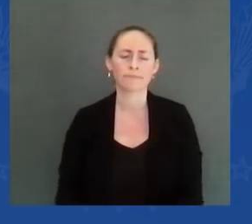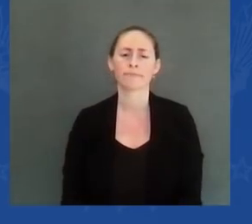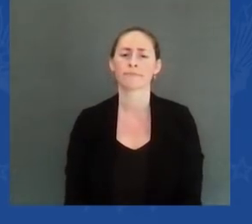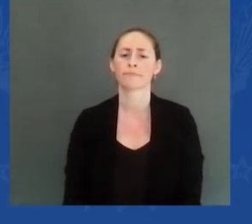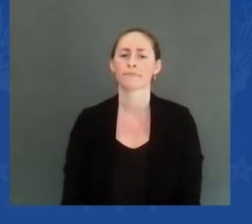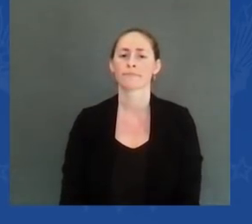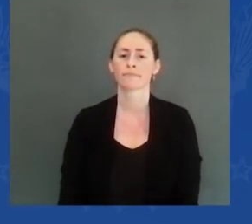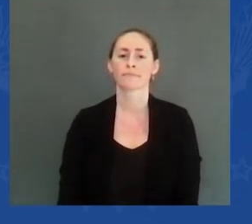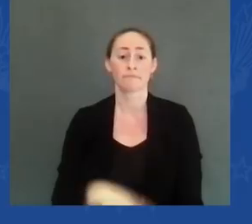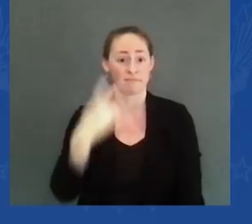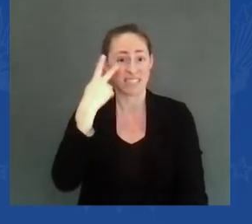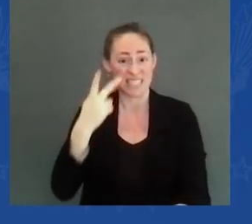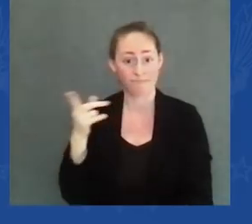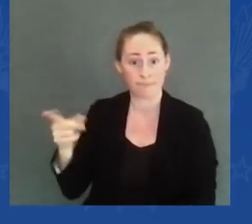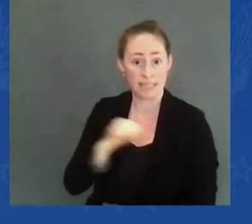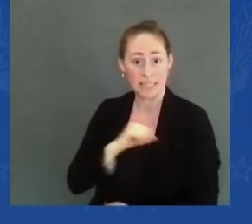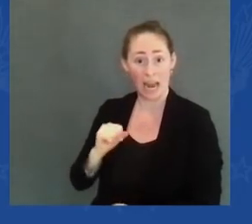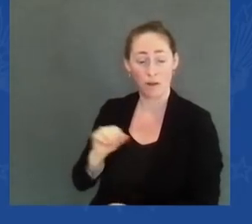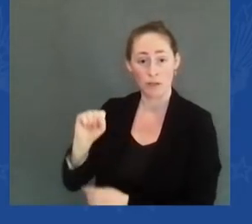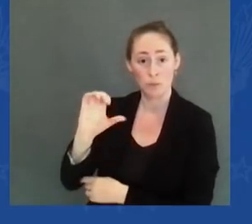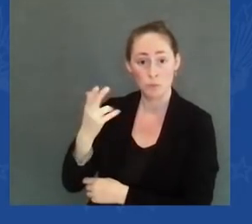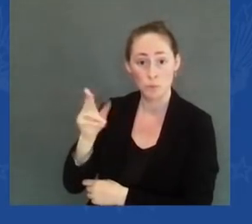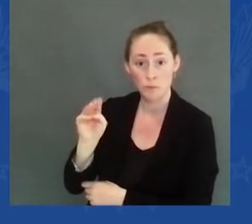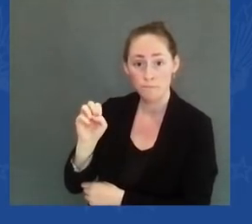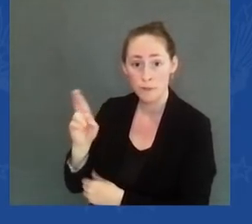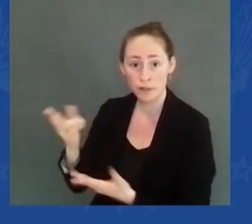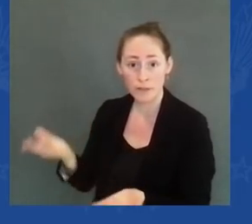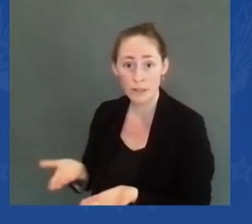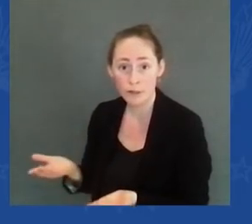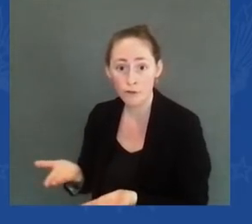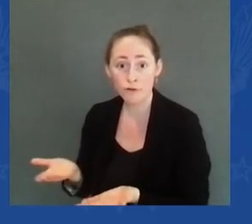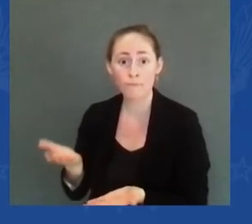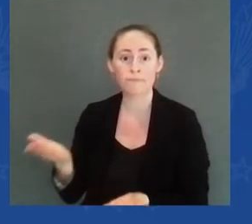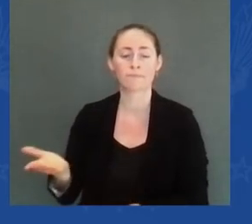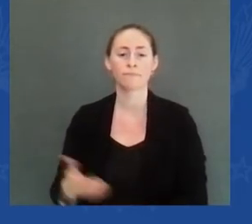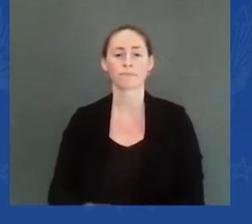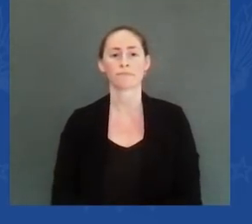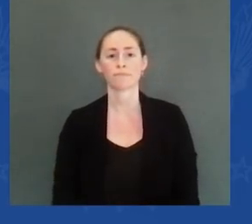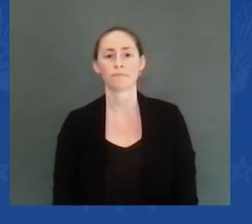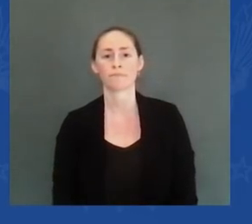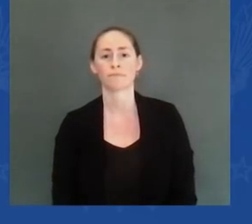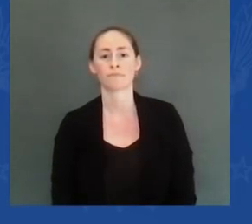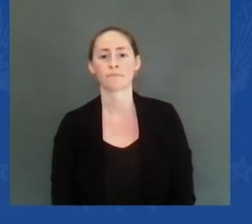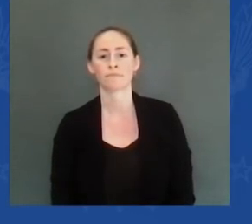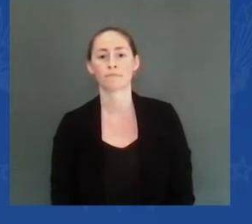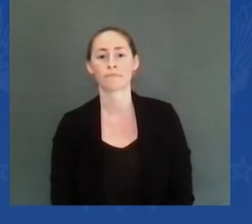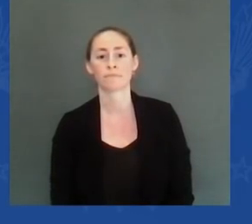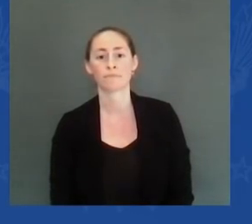Congresswoman, is this your district? Senator Schumer: Grace Meng. The President: Oh, it's Grace's district. No, it's -- Representative Meng: AOC. Alex. Senator Schumer: Ocasio-Cortez.